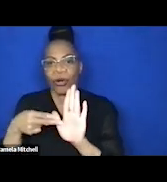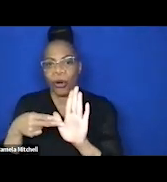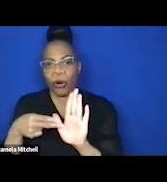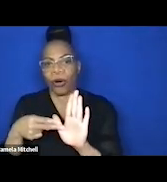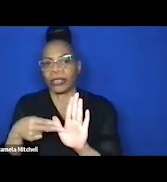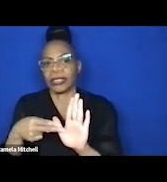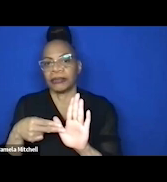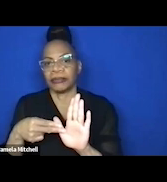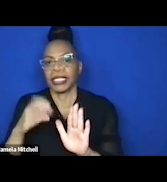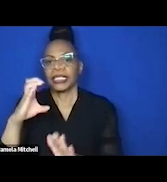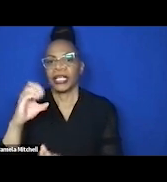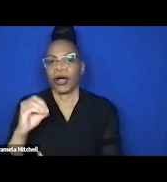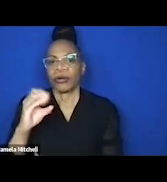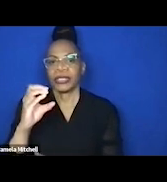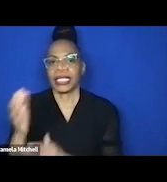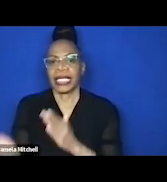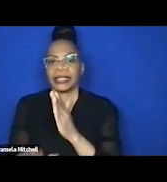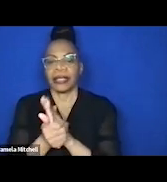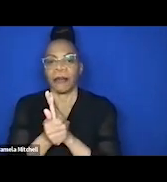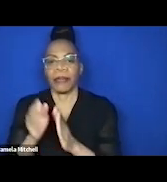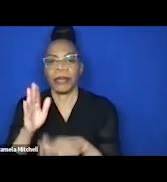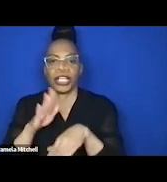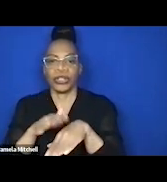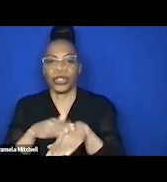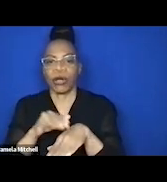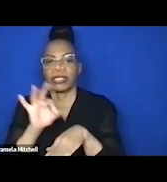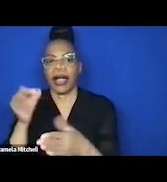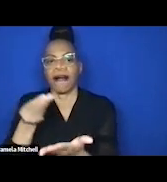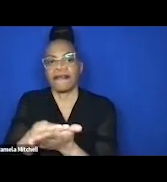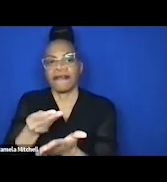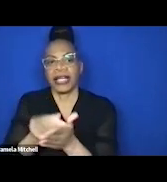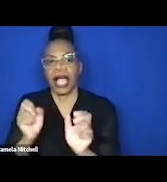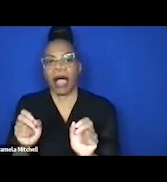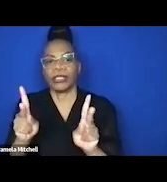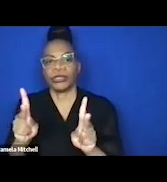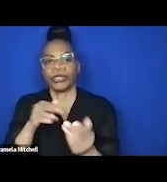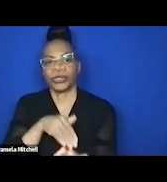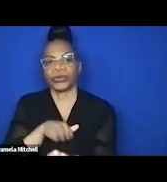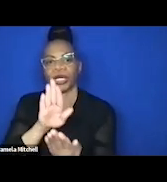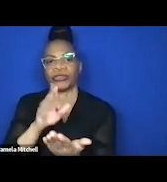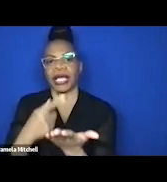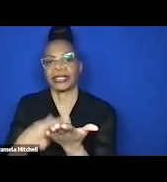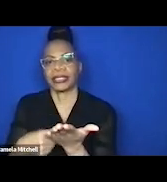the CoC Supplemental Notice of Funding Opportunity to address Unsheltered and Rural Homelessness,